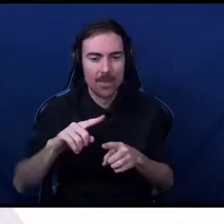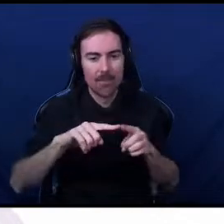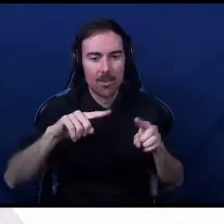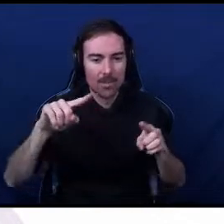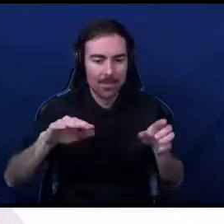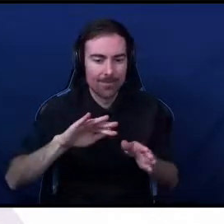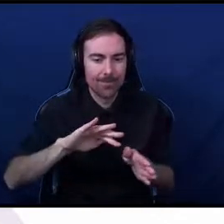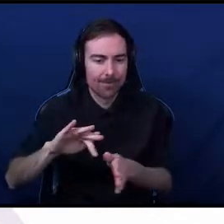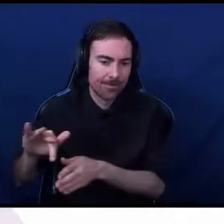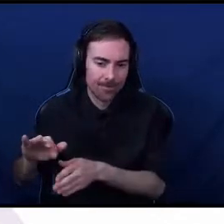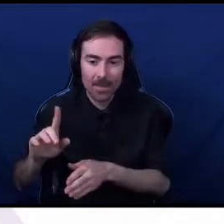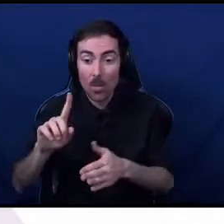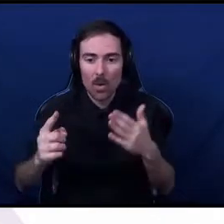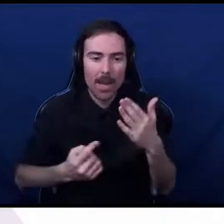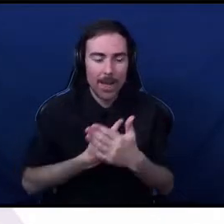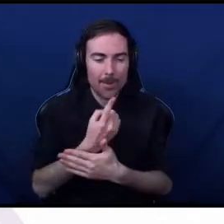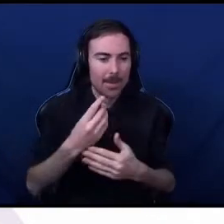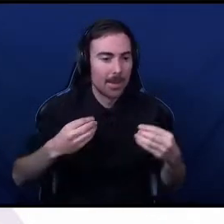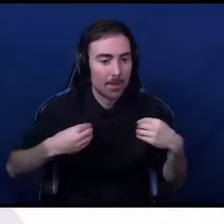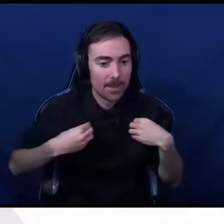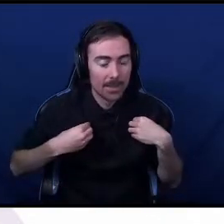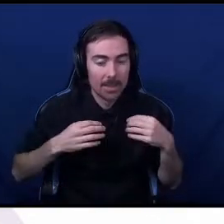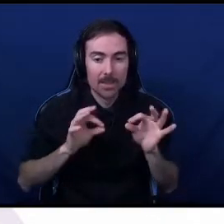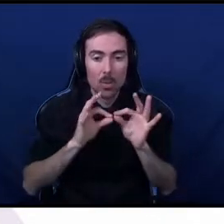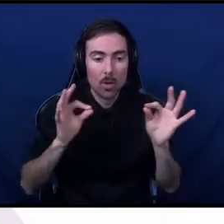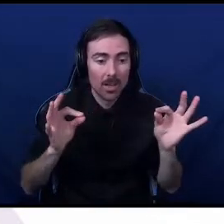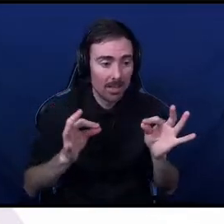business as an organisation, as individuals, what are the risks that we would